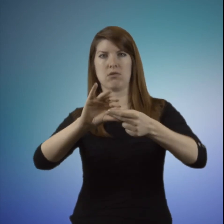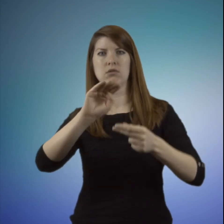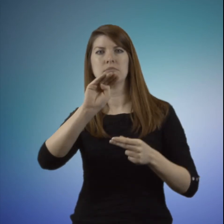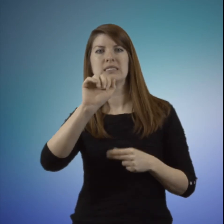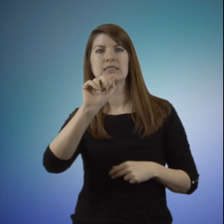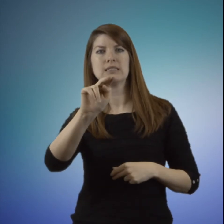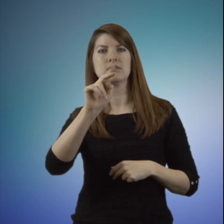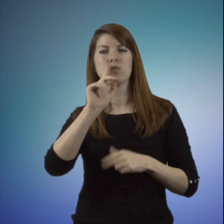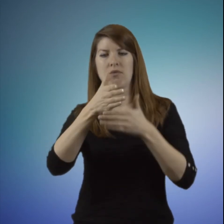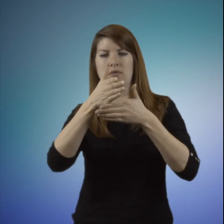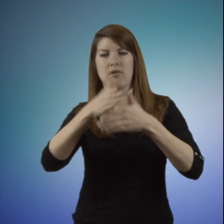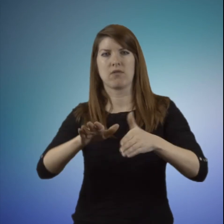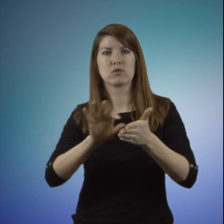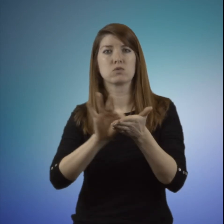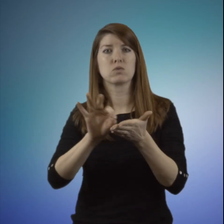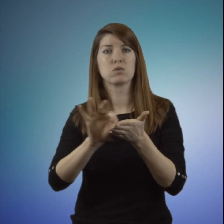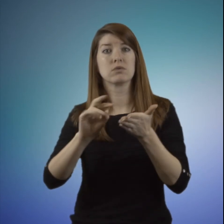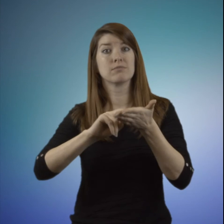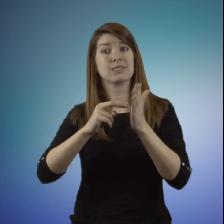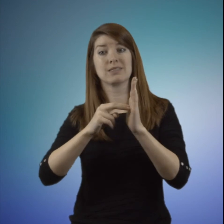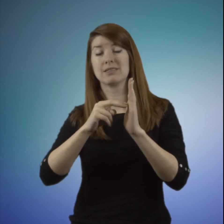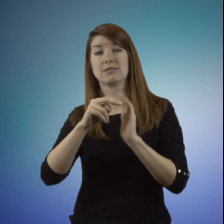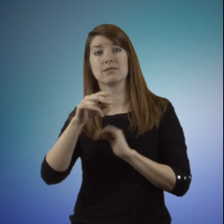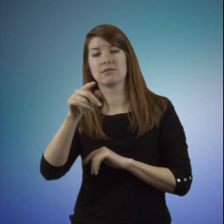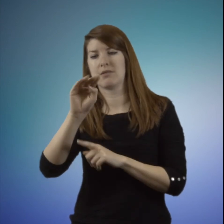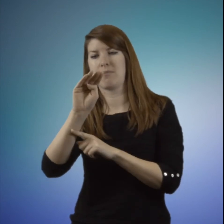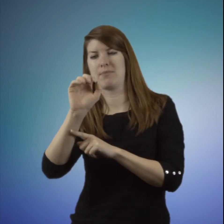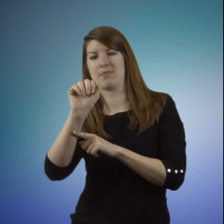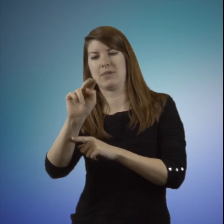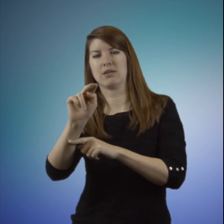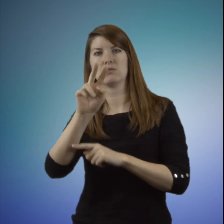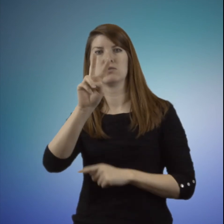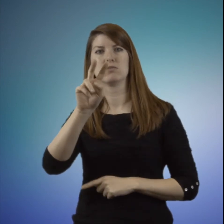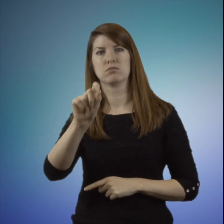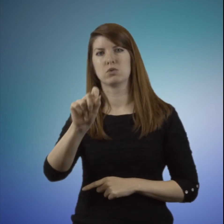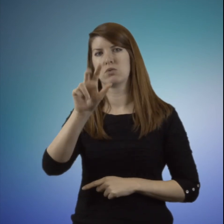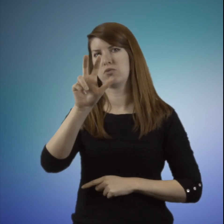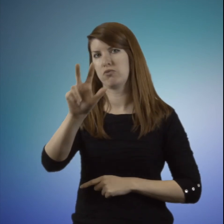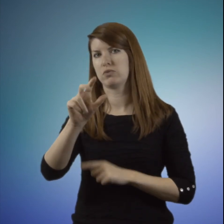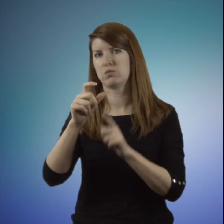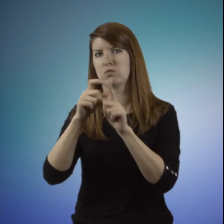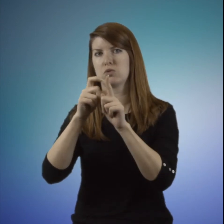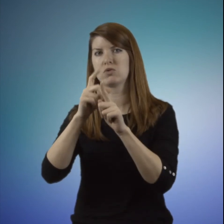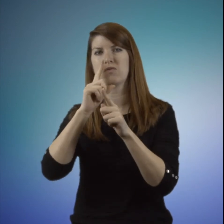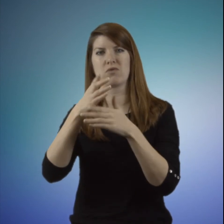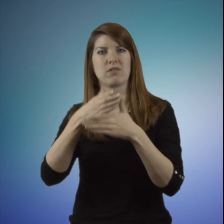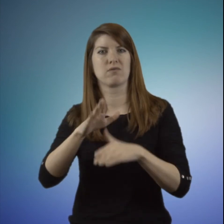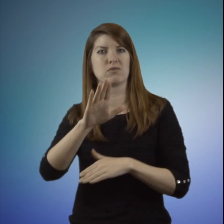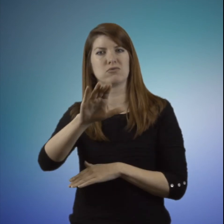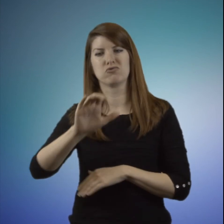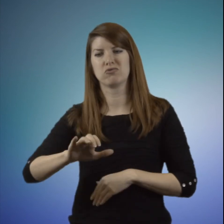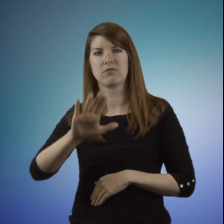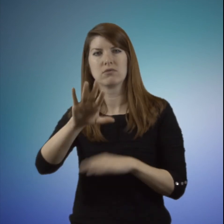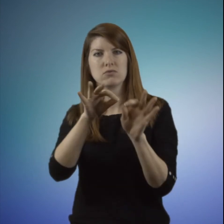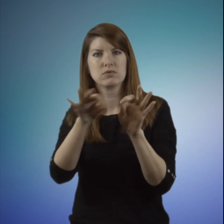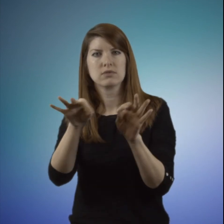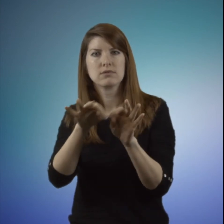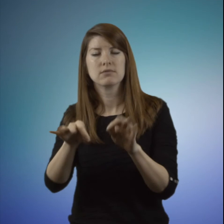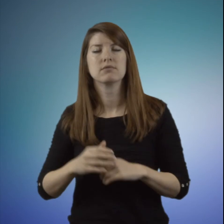And come up with a mean of 2.3 words for the average of a child's sentences. And for this particular child, depending on their age,